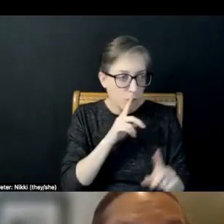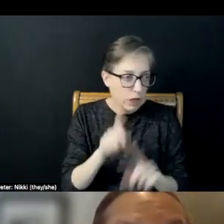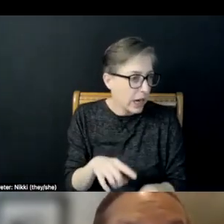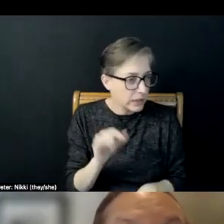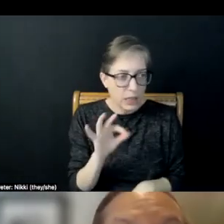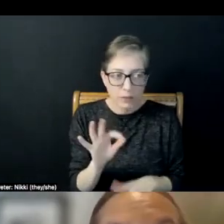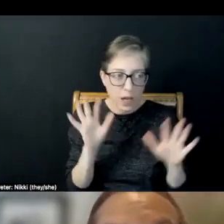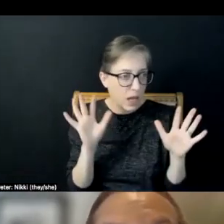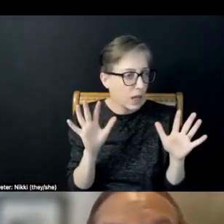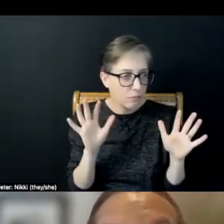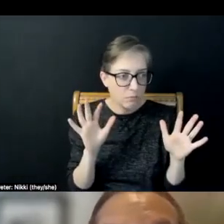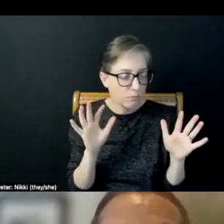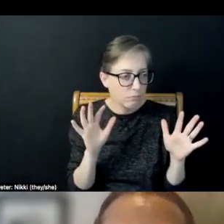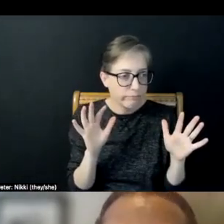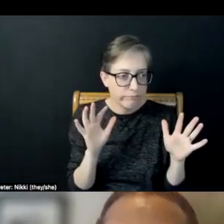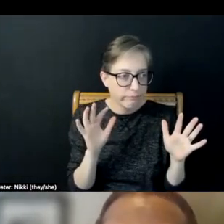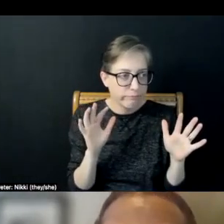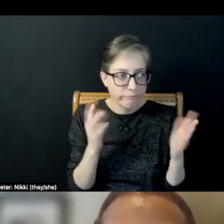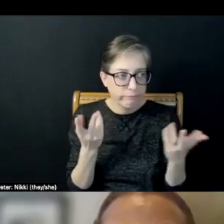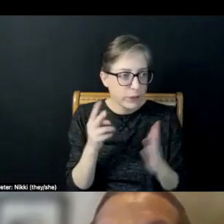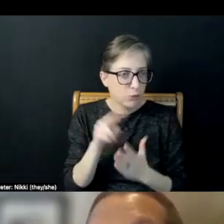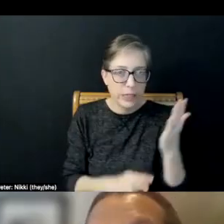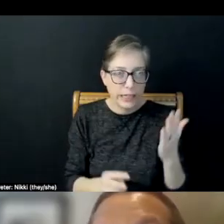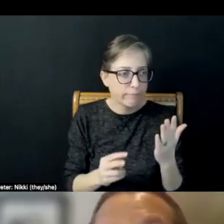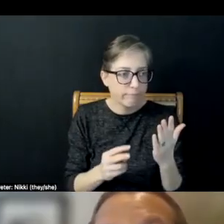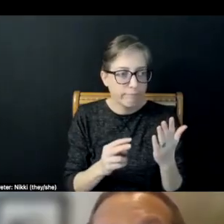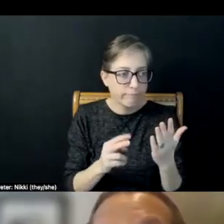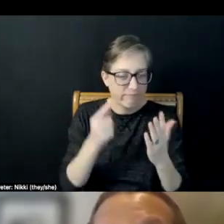if I'm reading this the wrong way and unfortunately what I've learned is that this